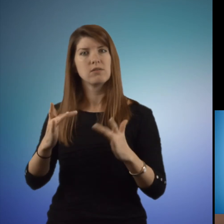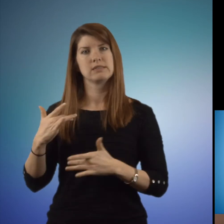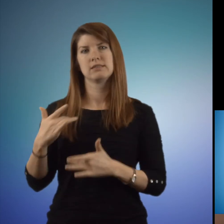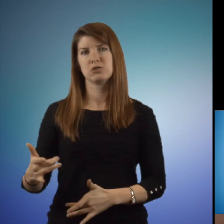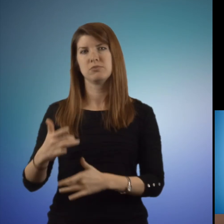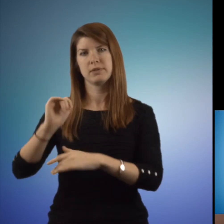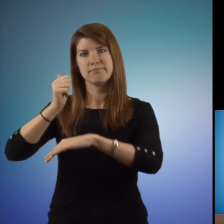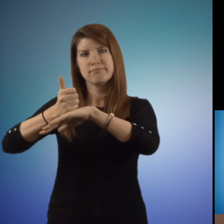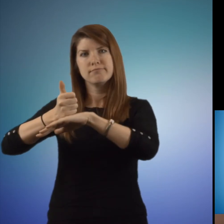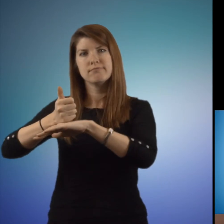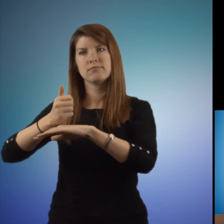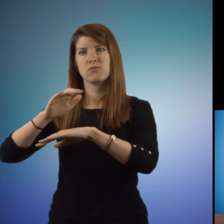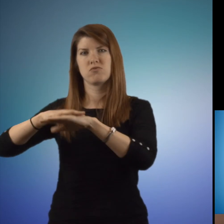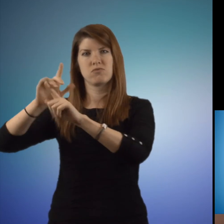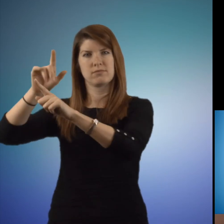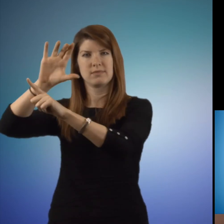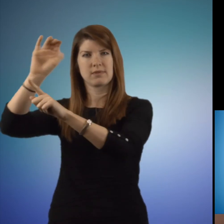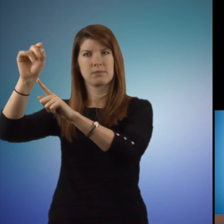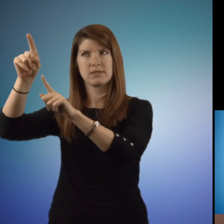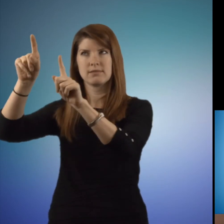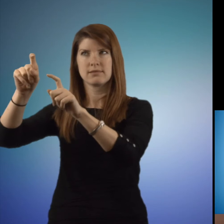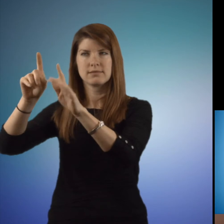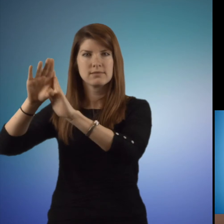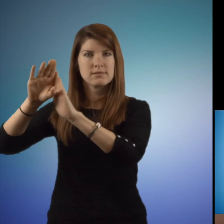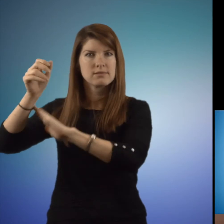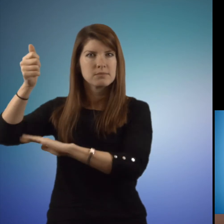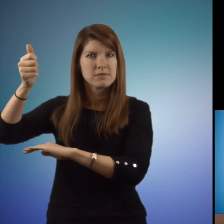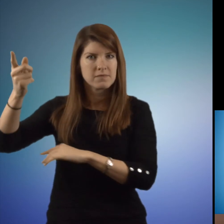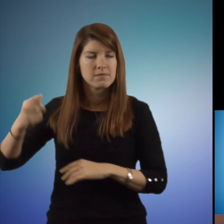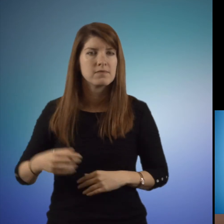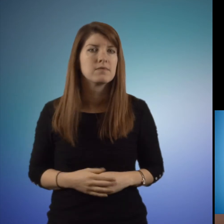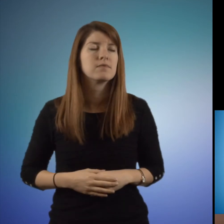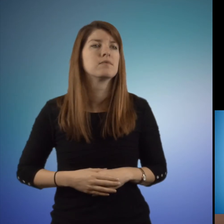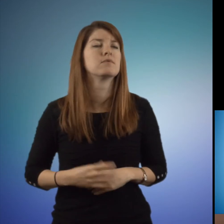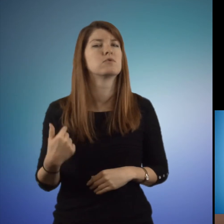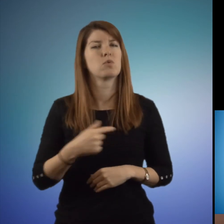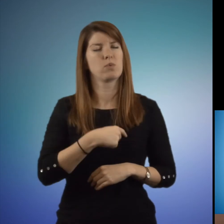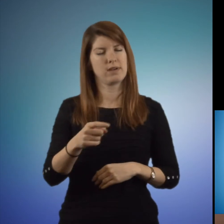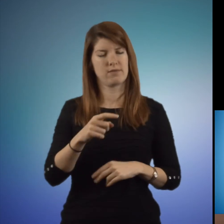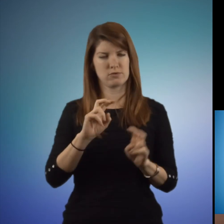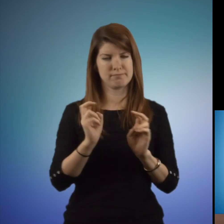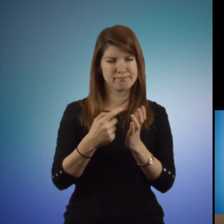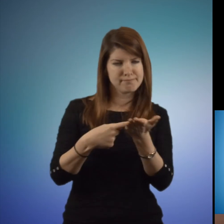by the test companies themselves. So one, we have to decide what the accommodations are the children need